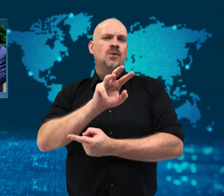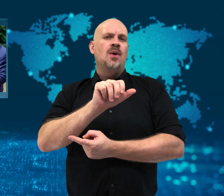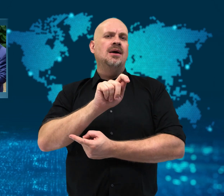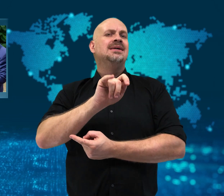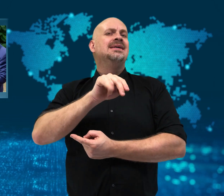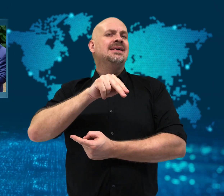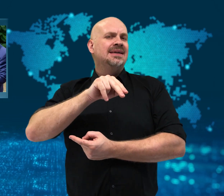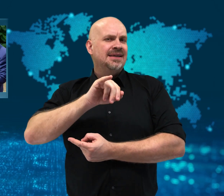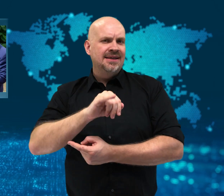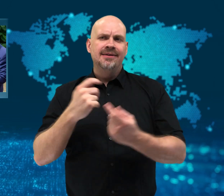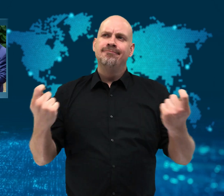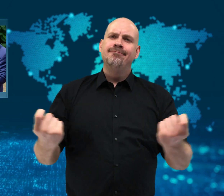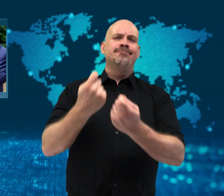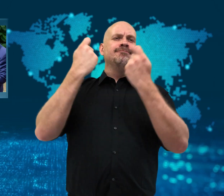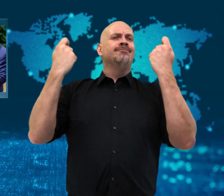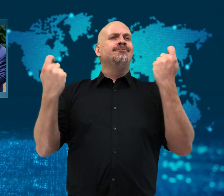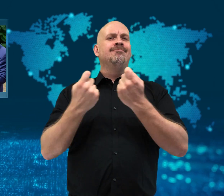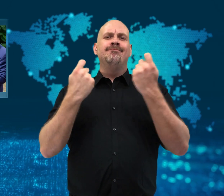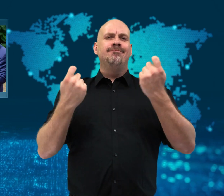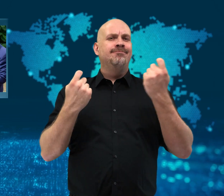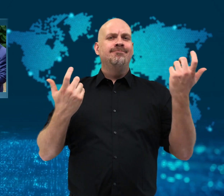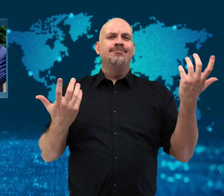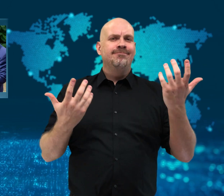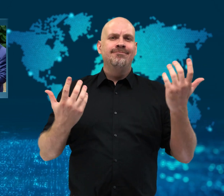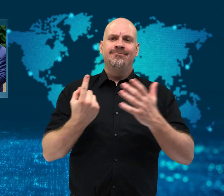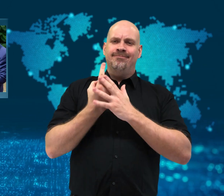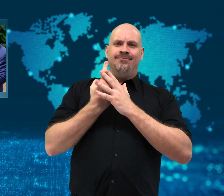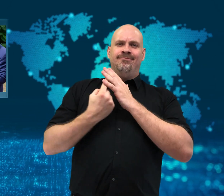of its independence.